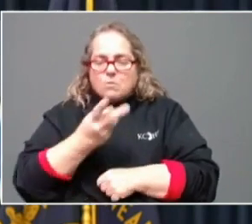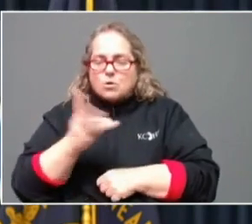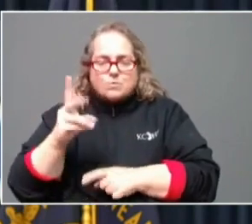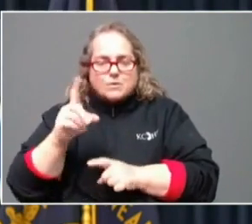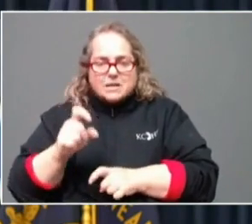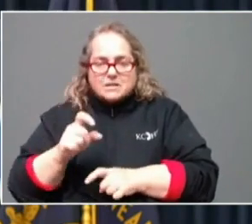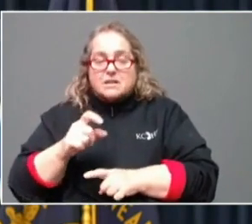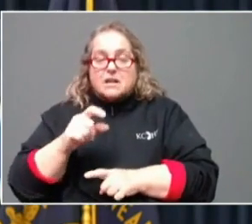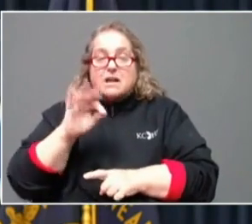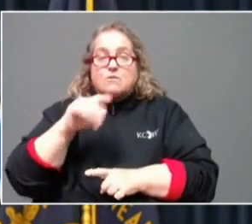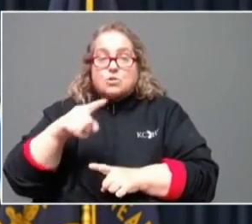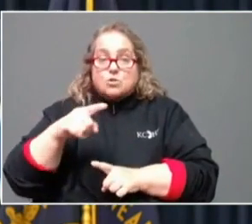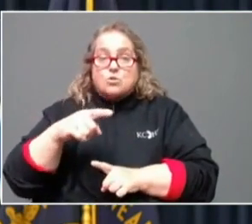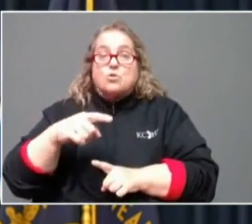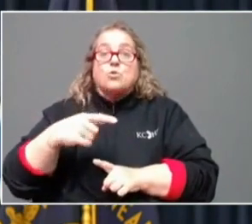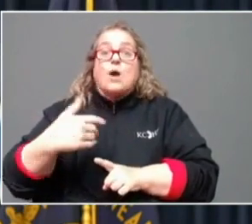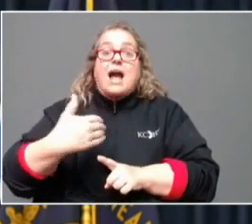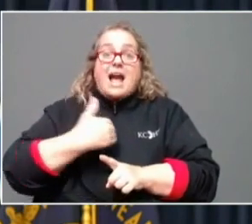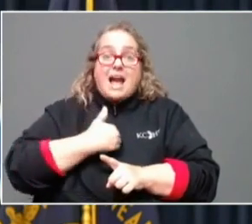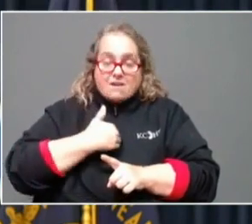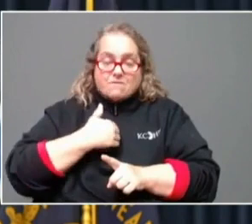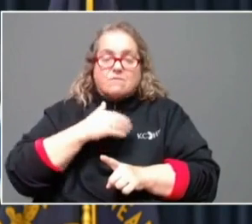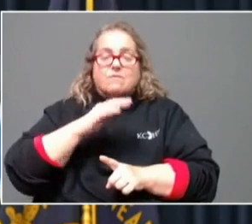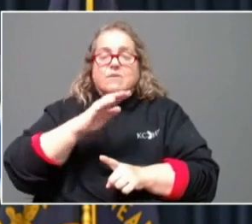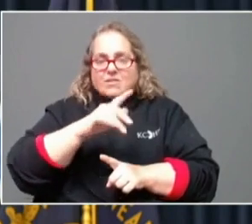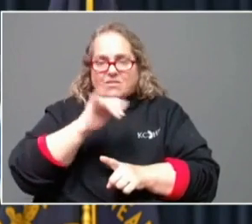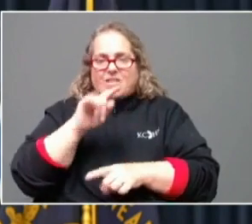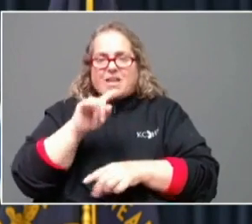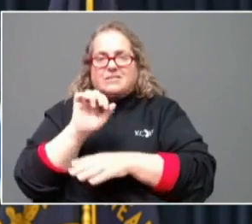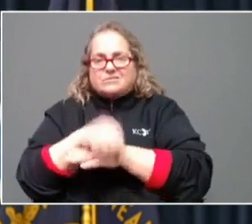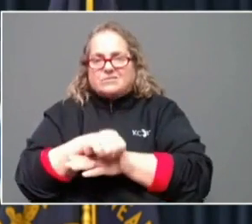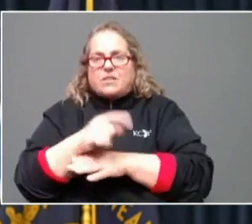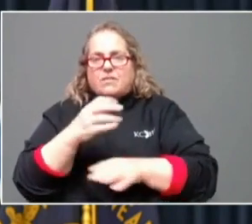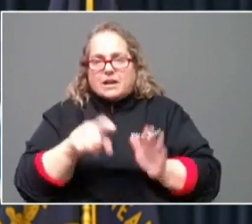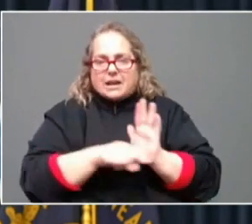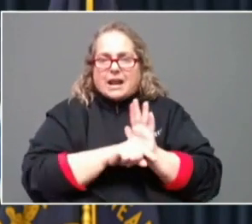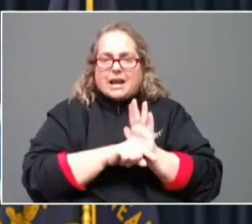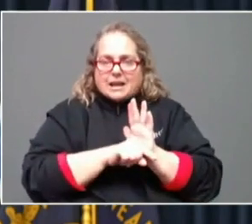negative because then then you're positive. So, um, so I feel really good